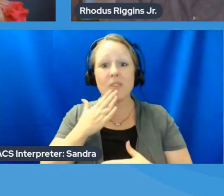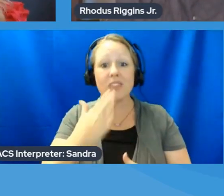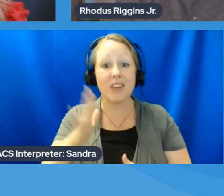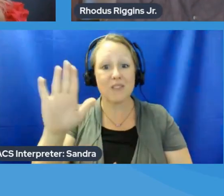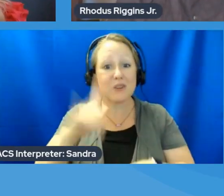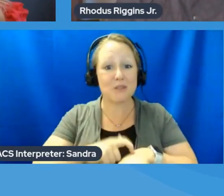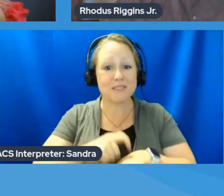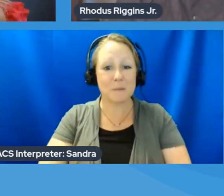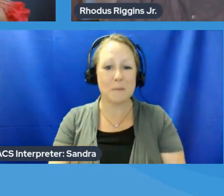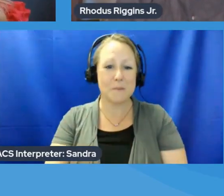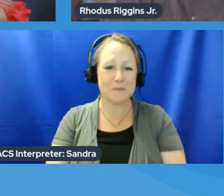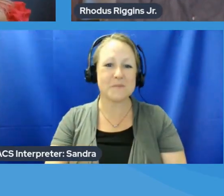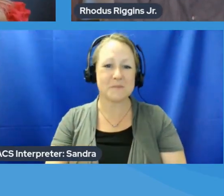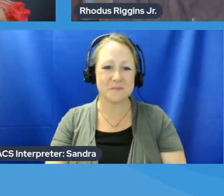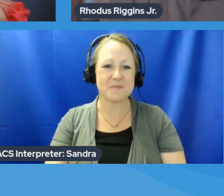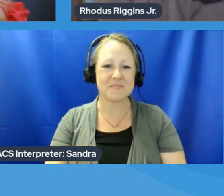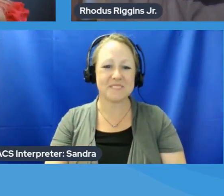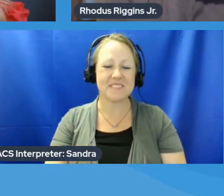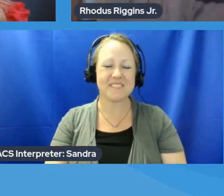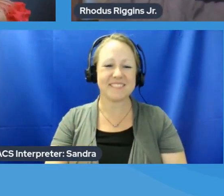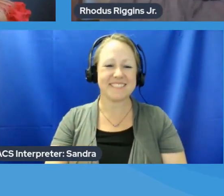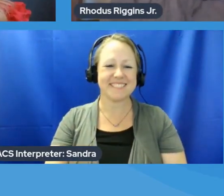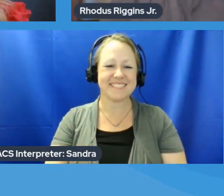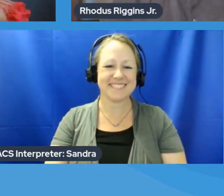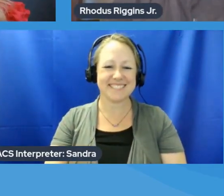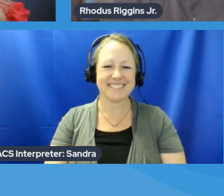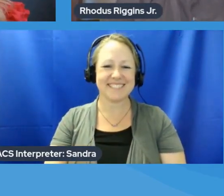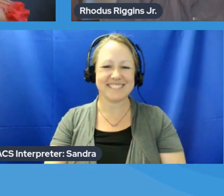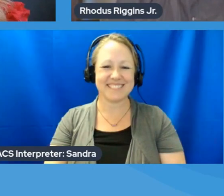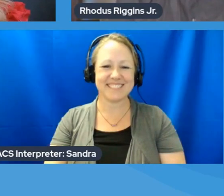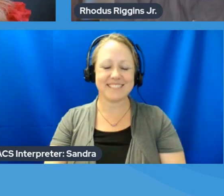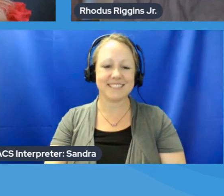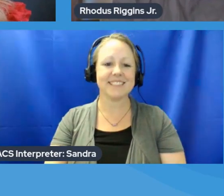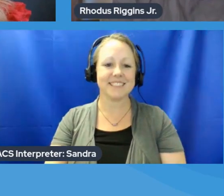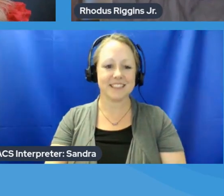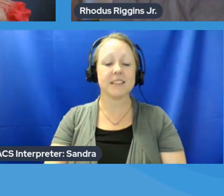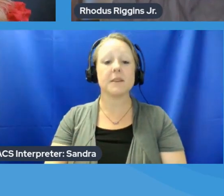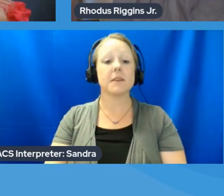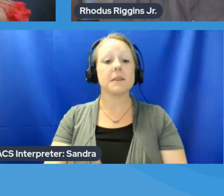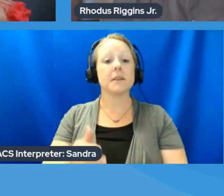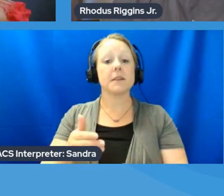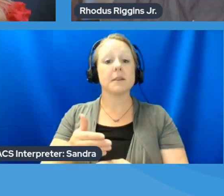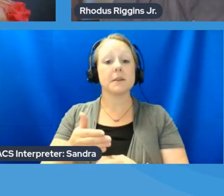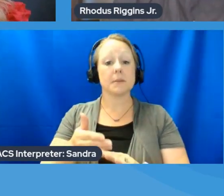Thank you. Yeah. Before I turn it back over to Betsy,